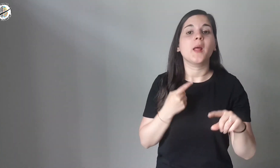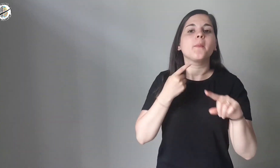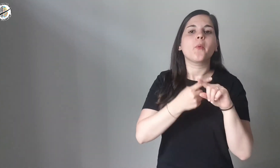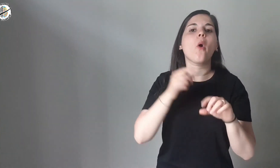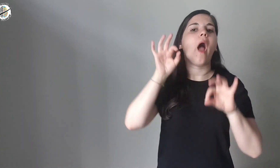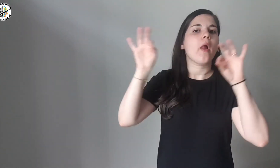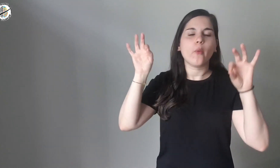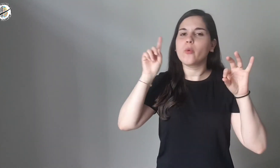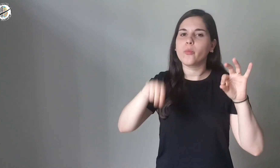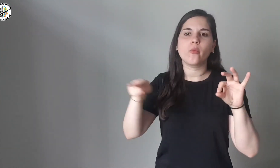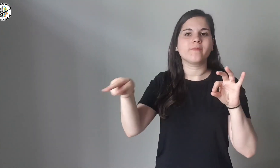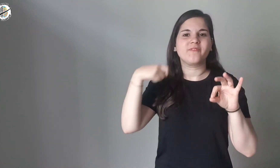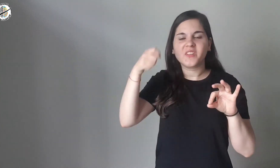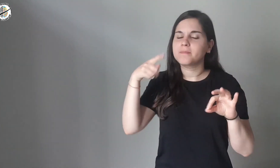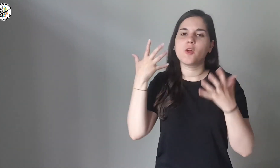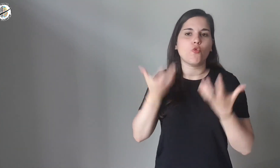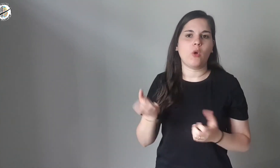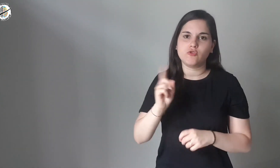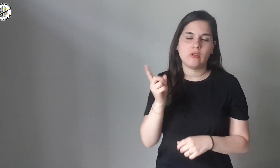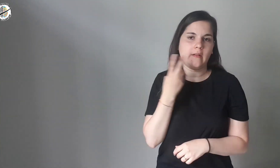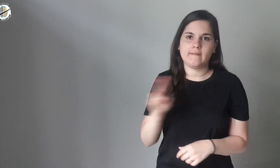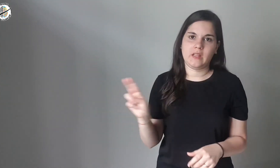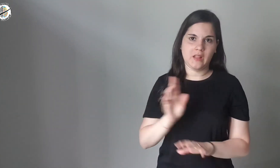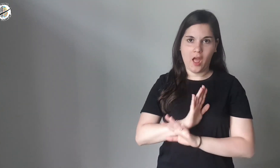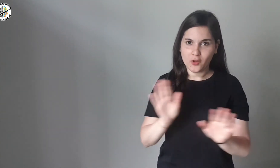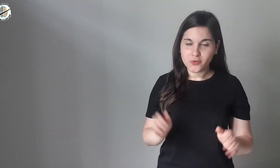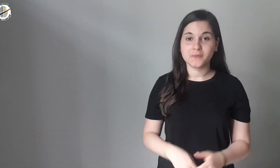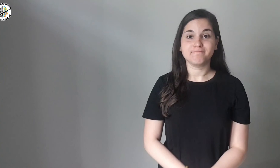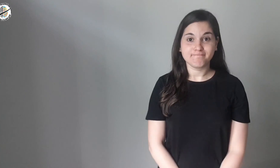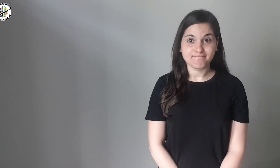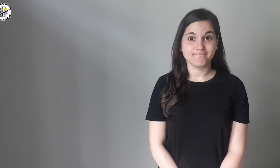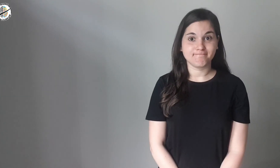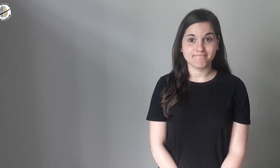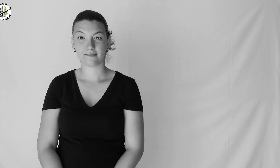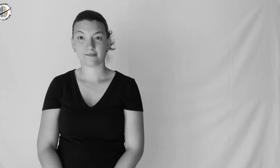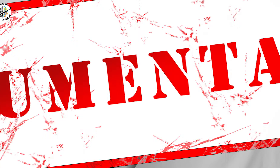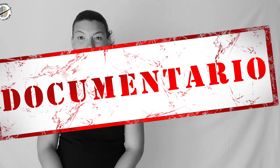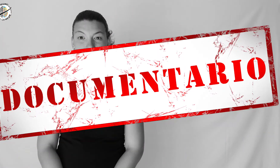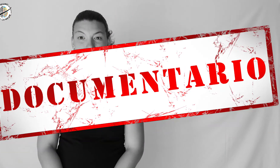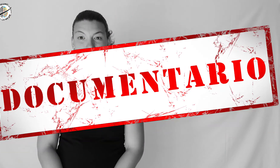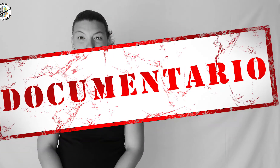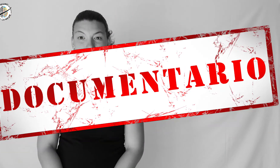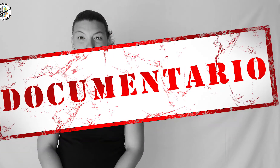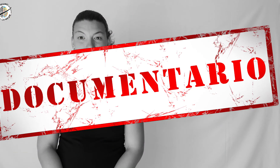in others it was completely forbidden. Documentary.